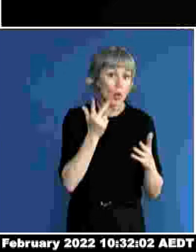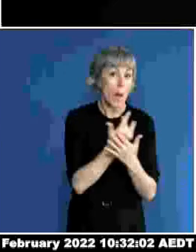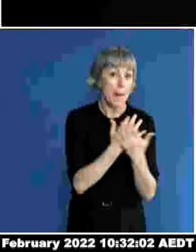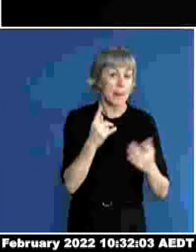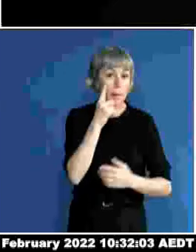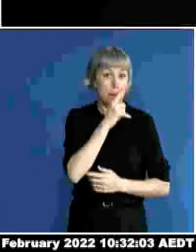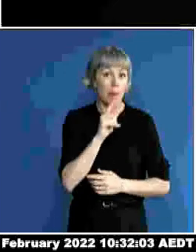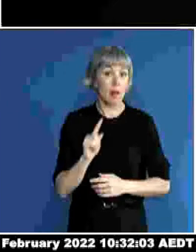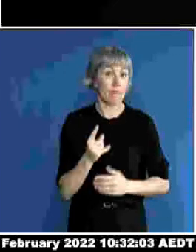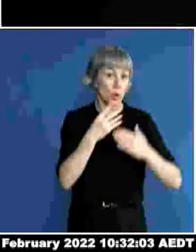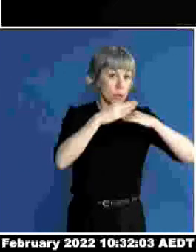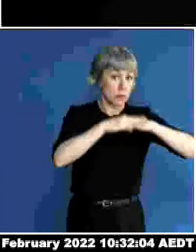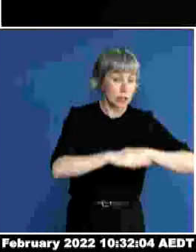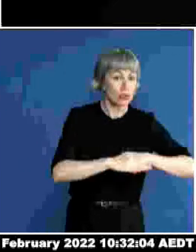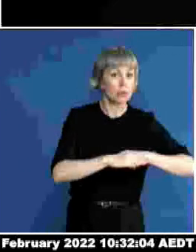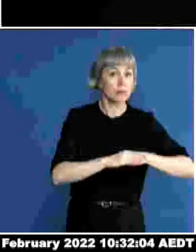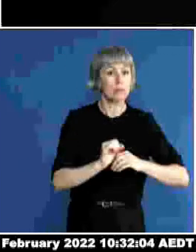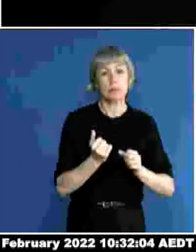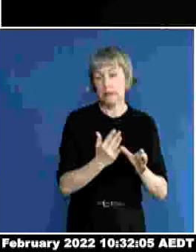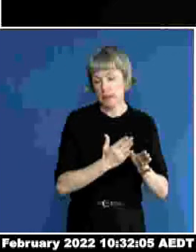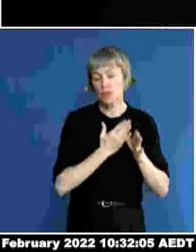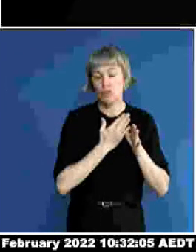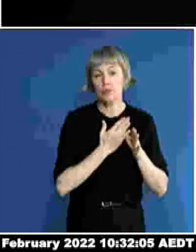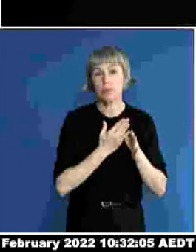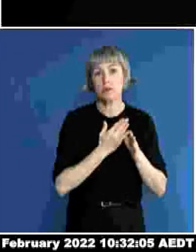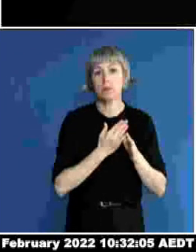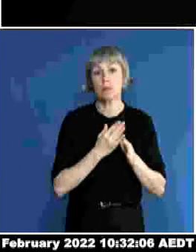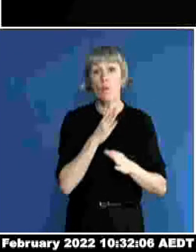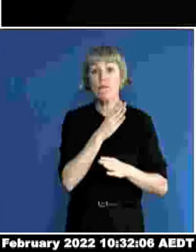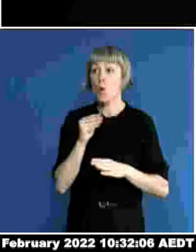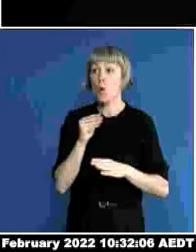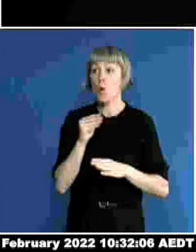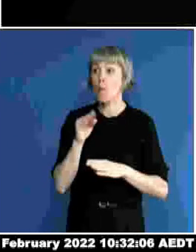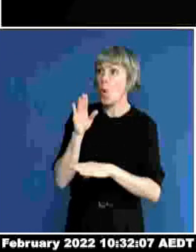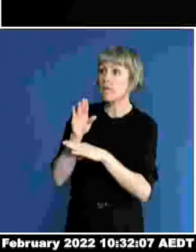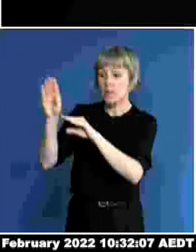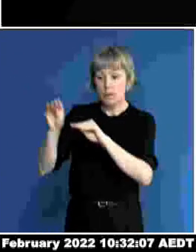Culturally and Linguistically Diverse backgrounds, people who are homeless,